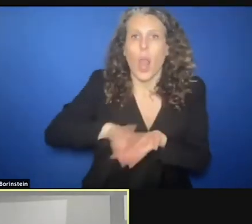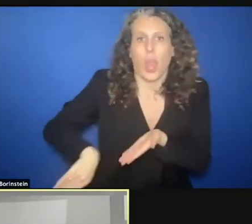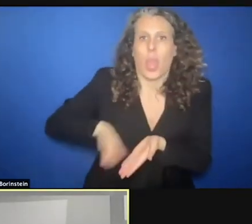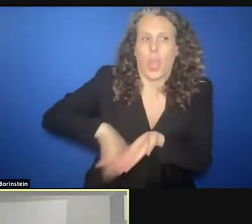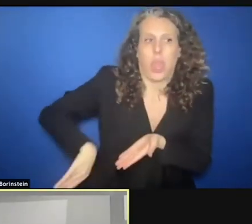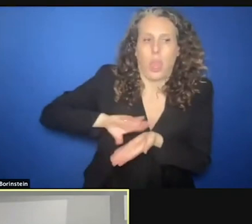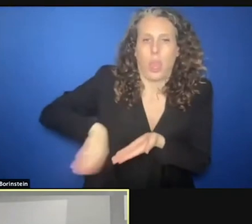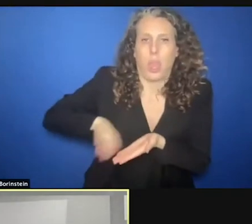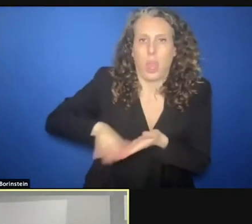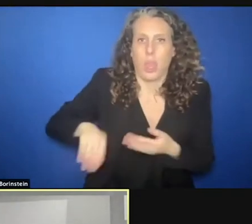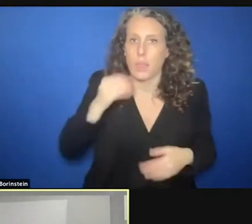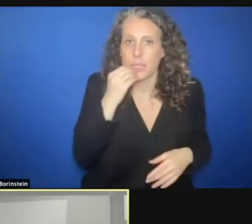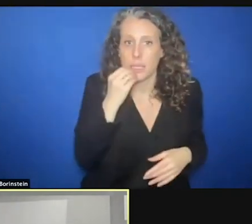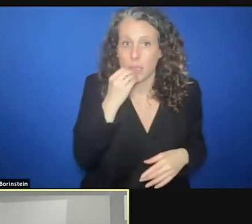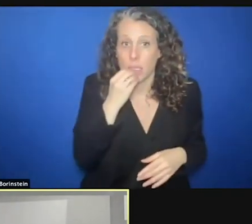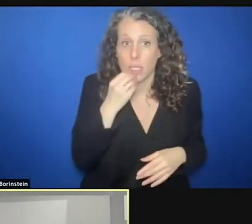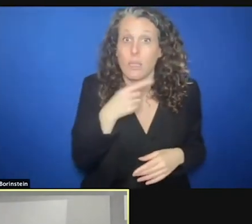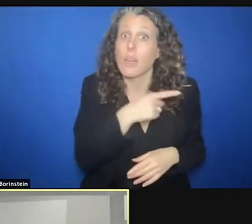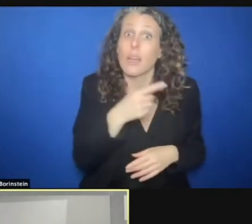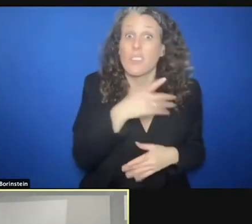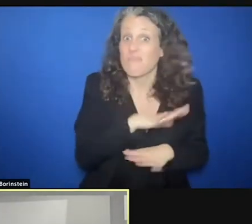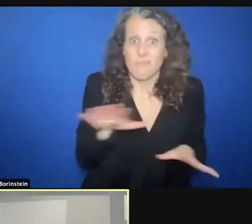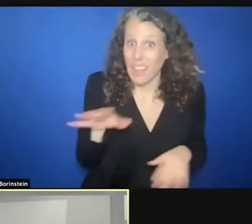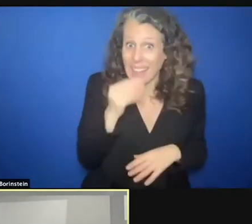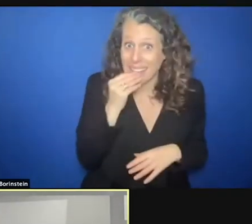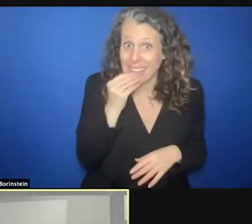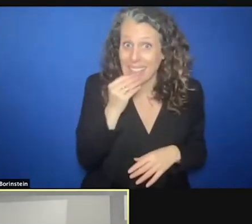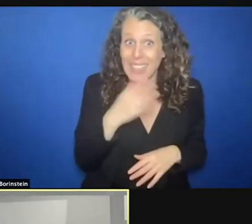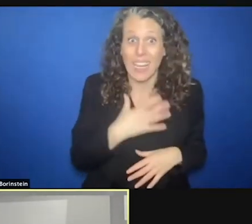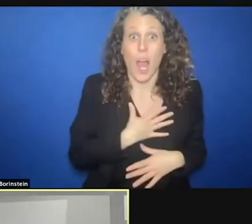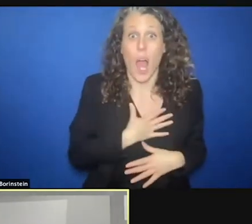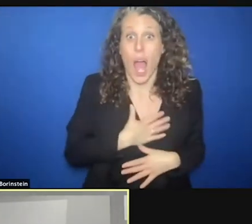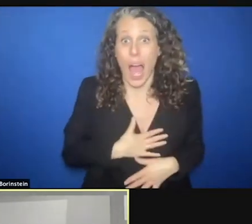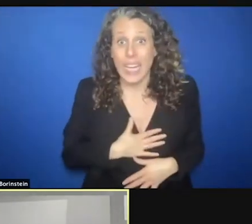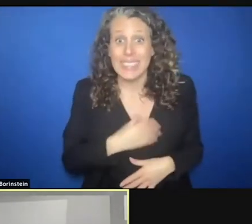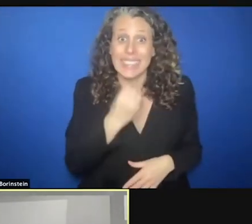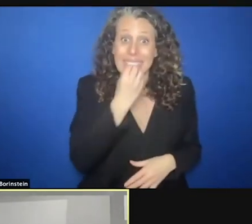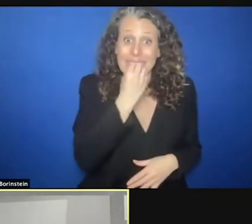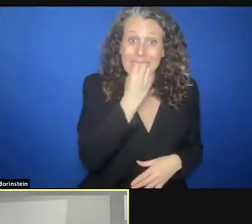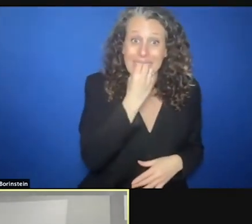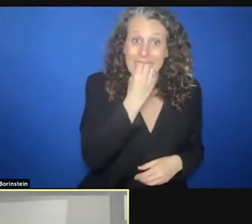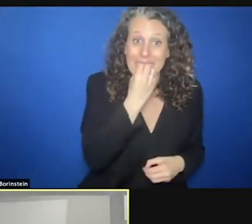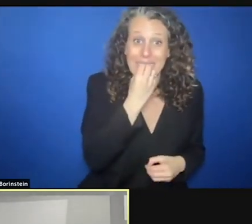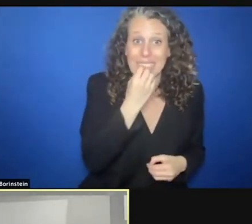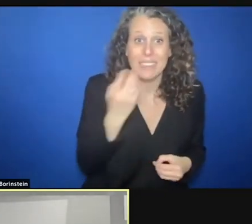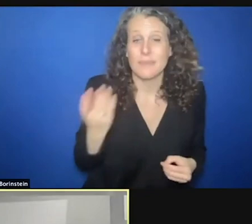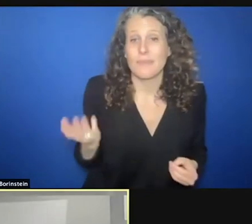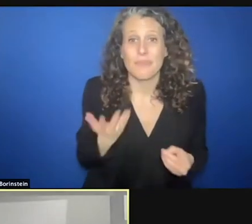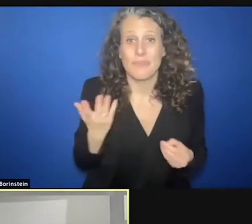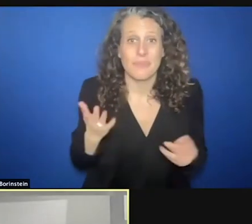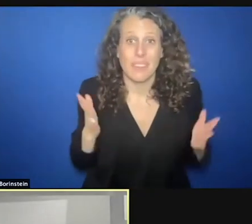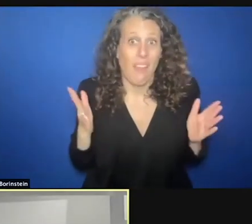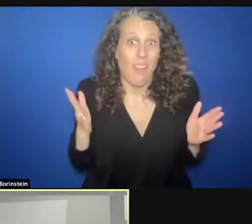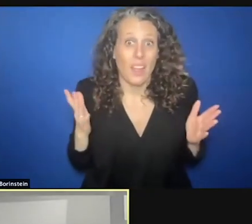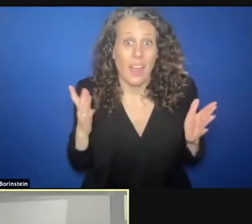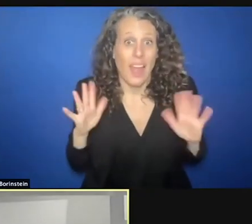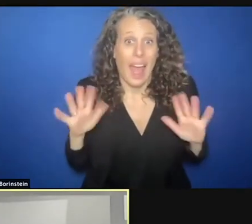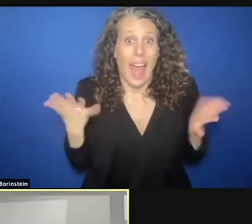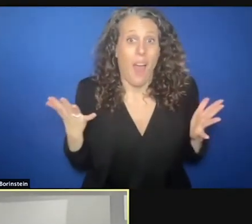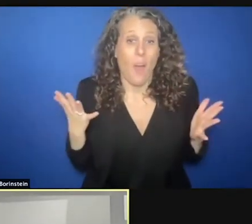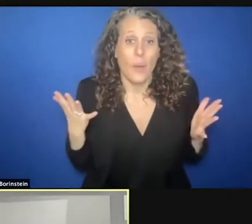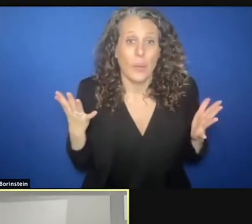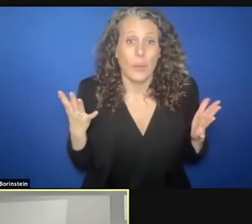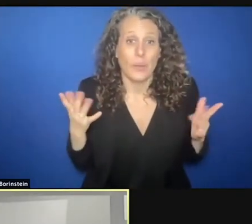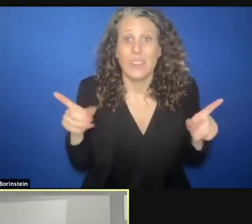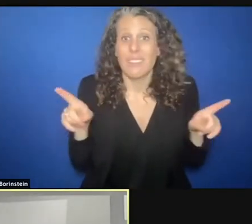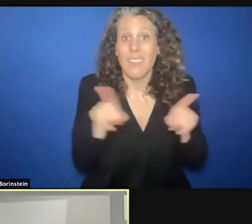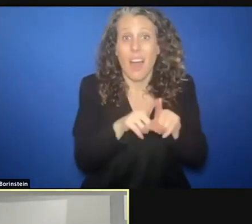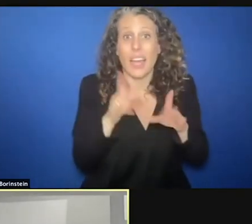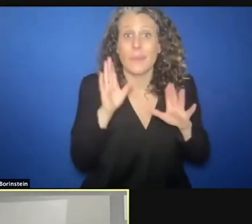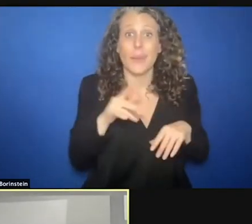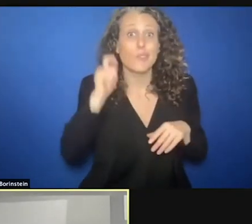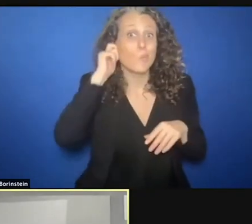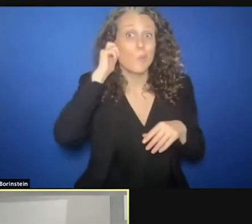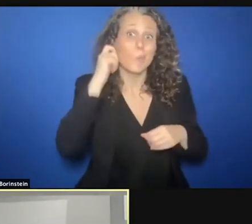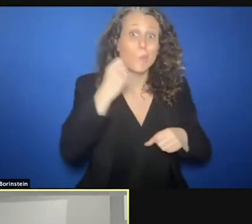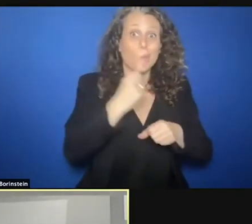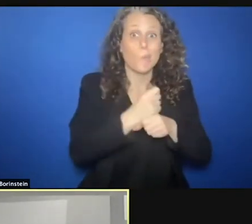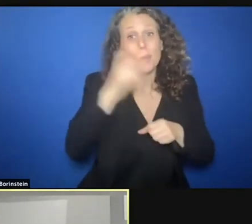People are then forced to sell themselves in the sex market. Children have to take